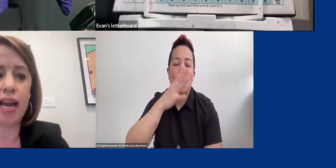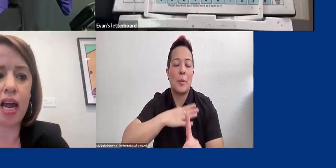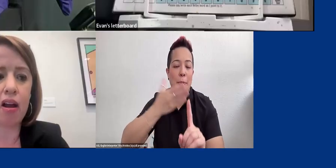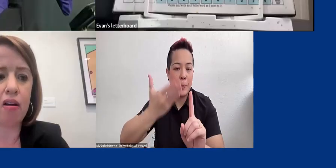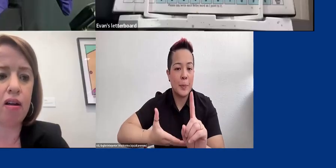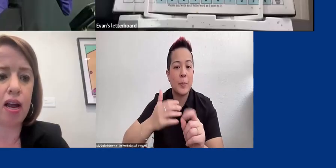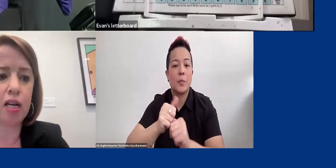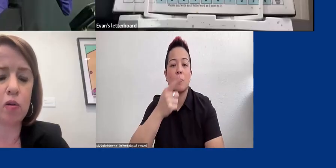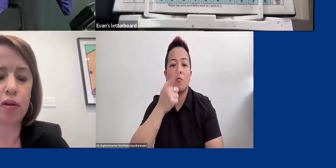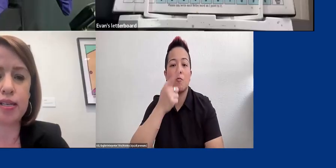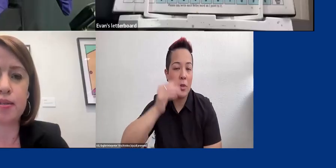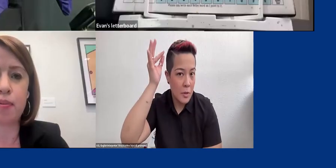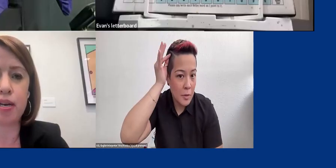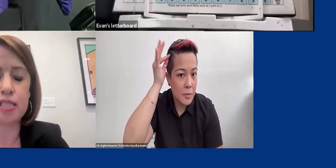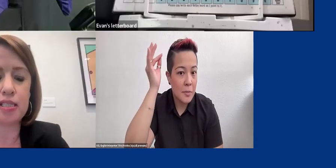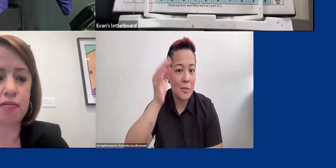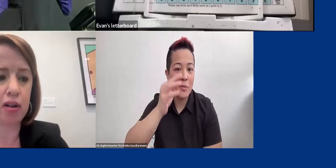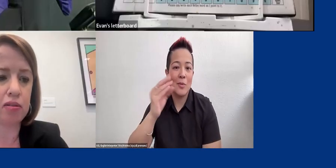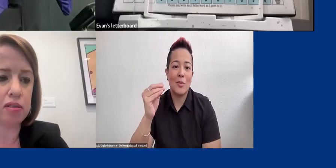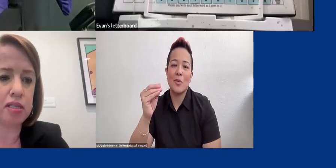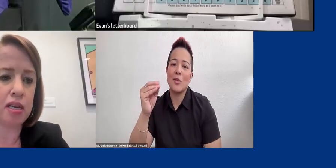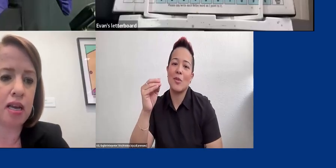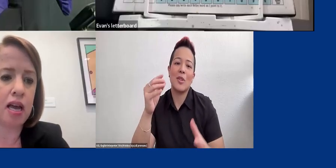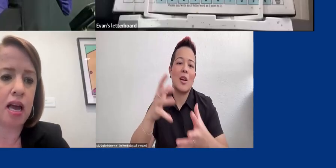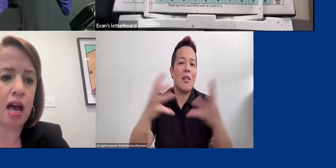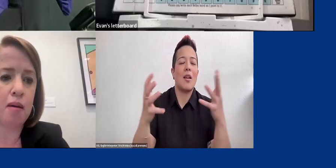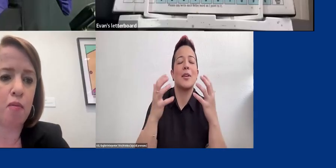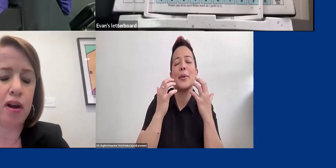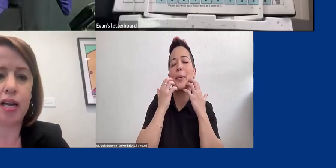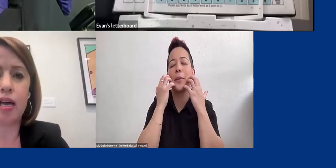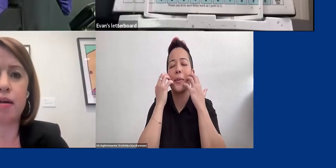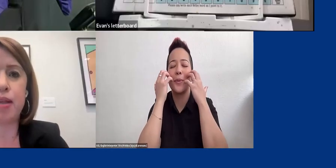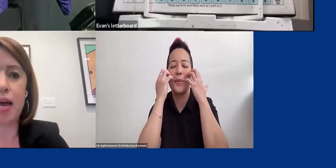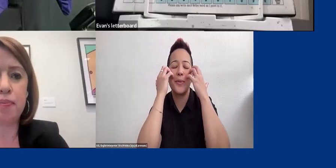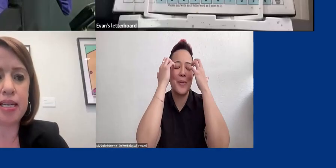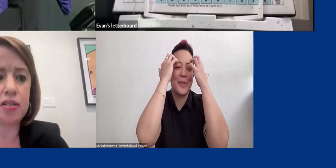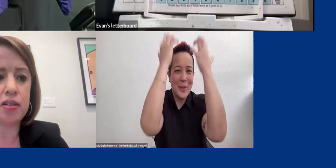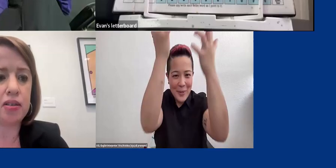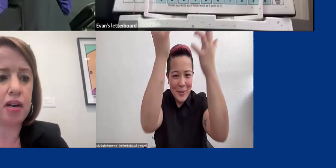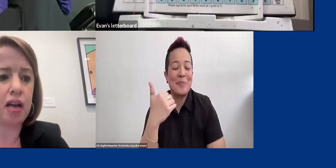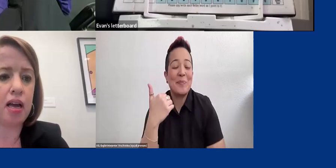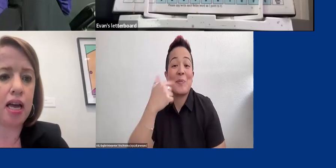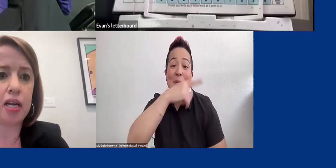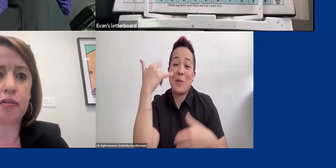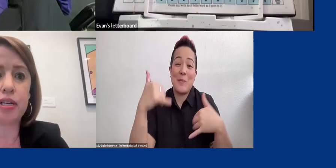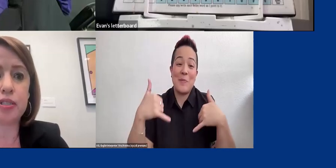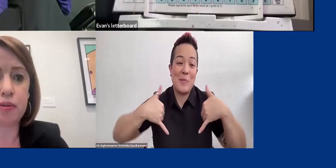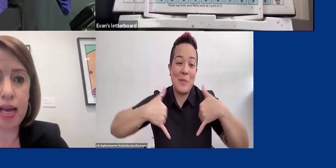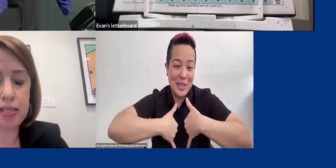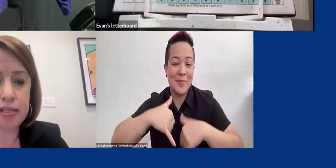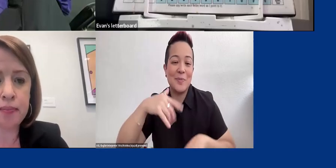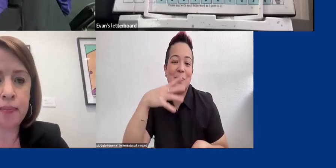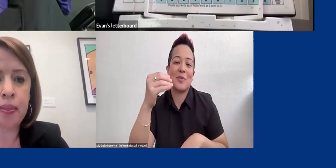red hair and a glorious abundance of freckles. I'm wearing a black blazer and a green dress.